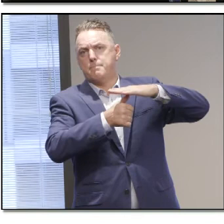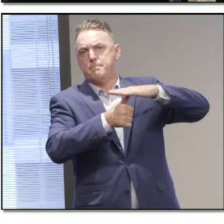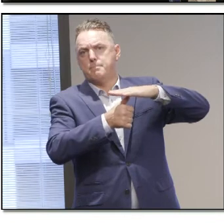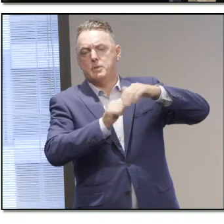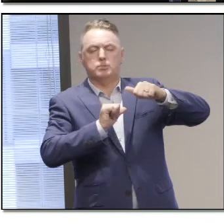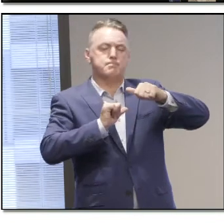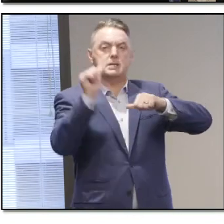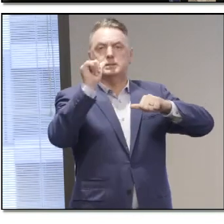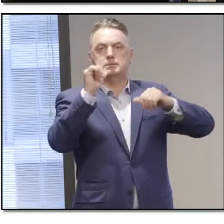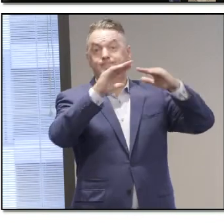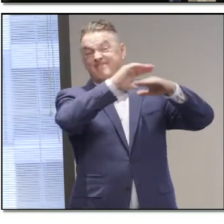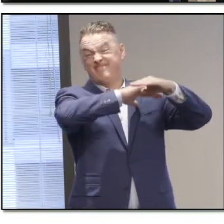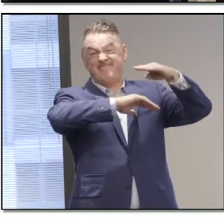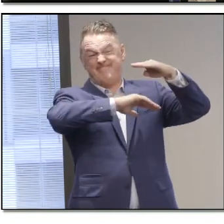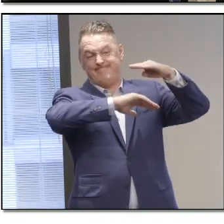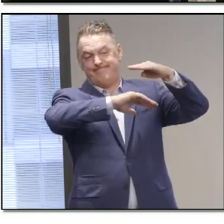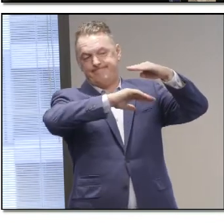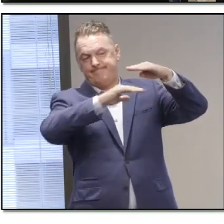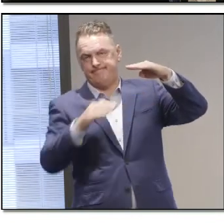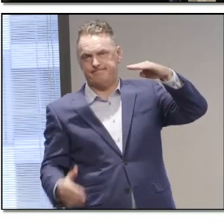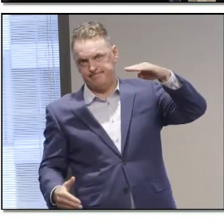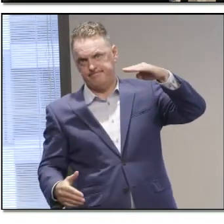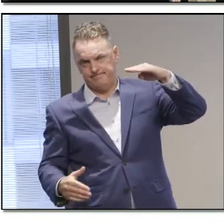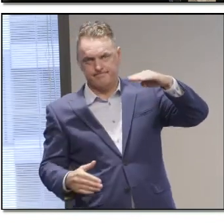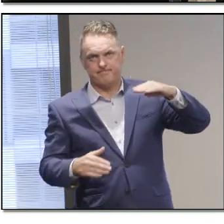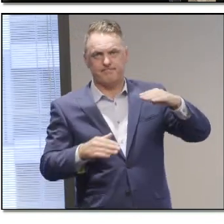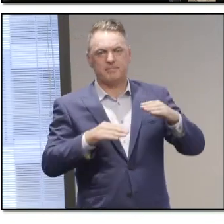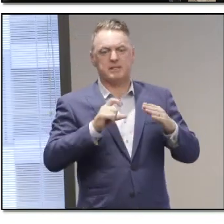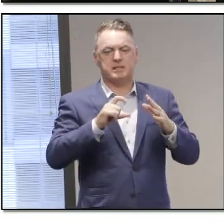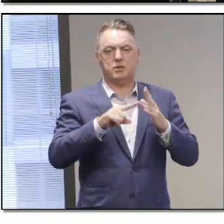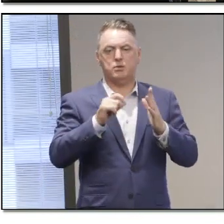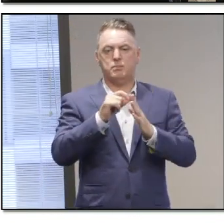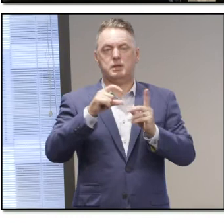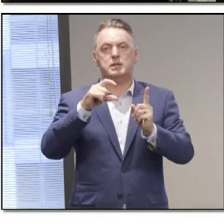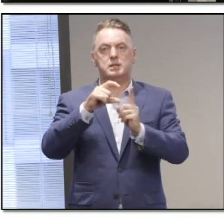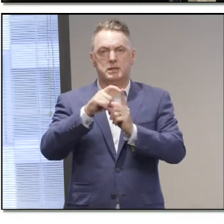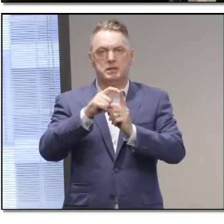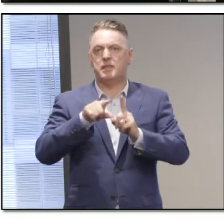so it's as big a risk as heavy smoking for COPD, not growing your lungs properly,